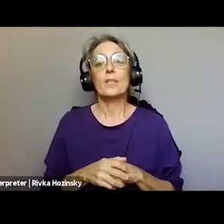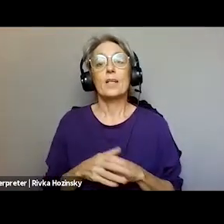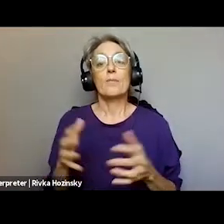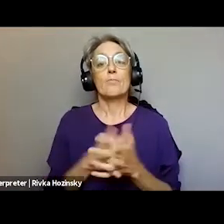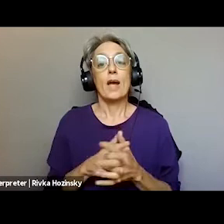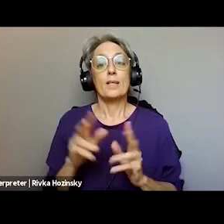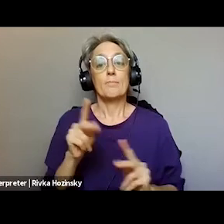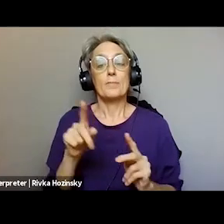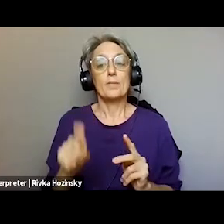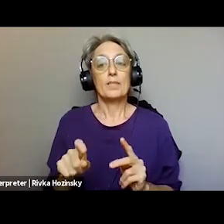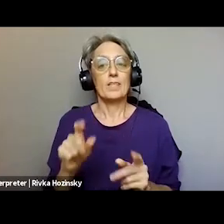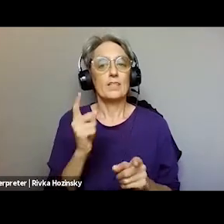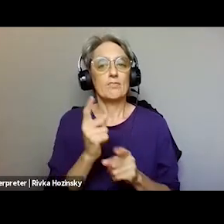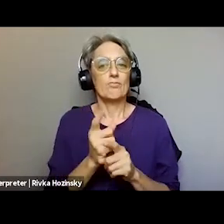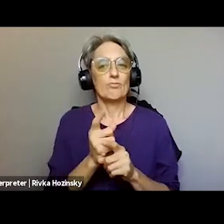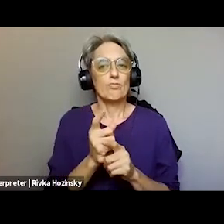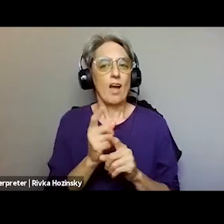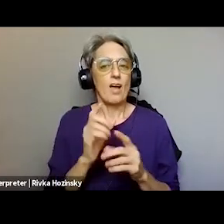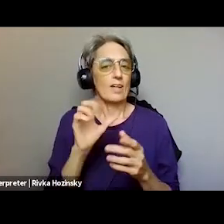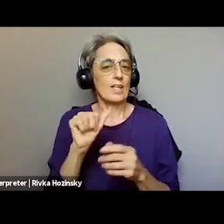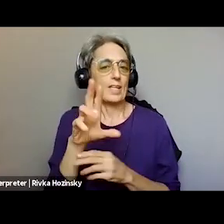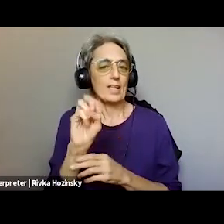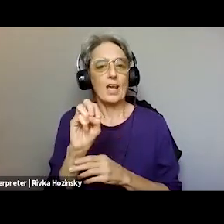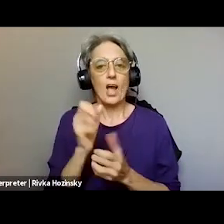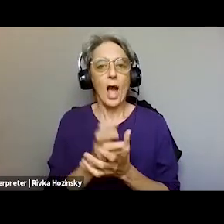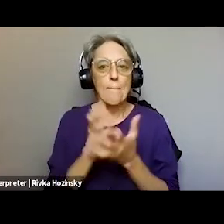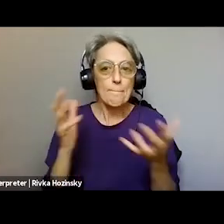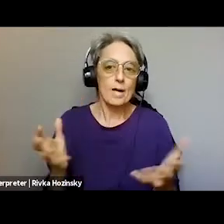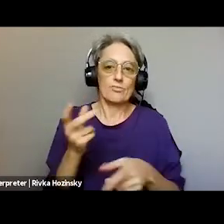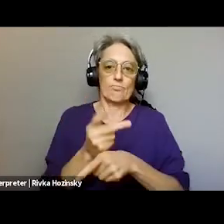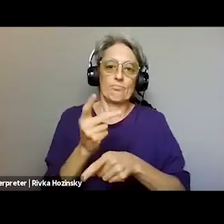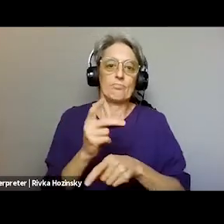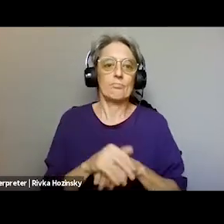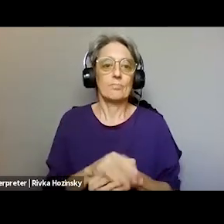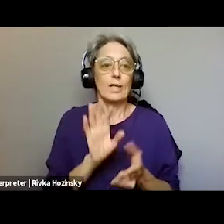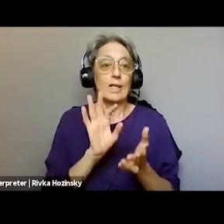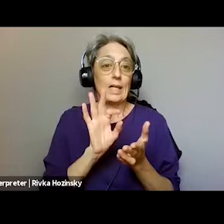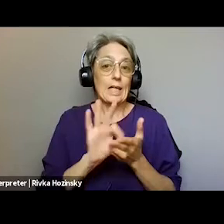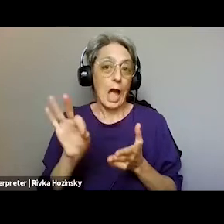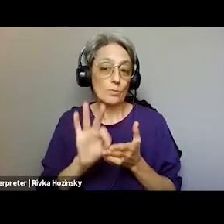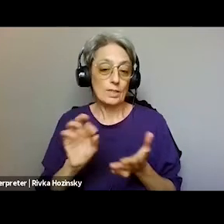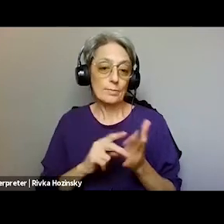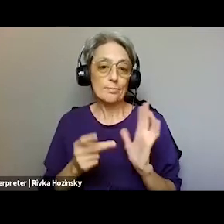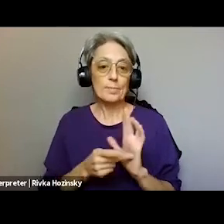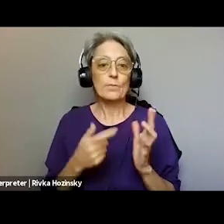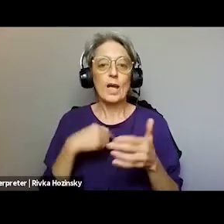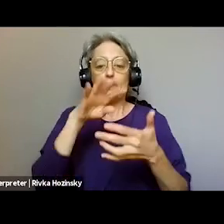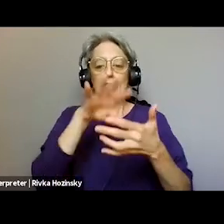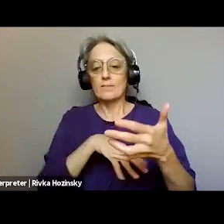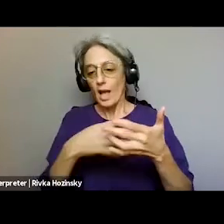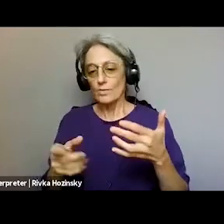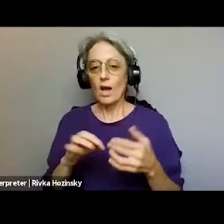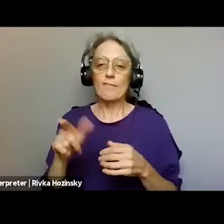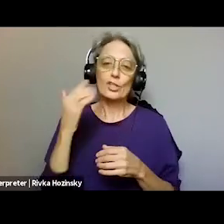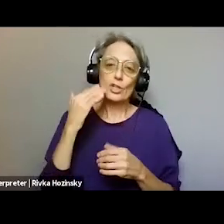Just in pure counting sense, we have this schedule of once a month and then once every two weeks.